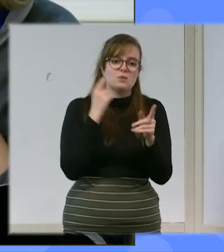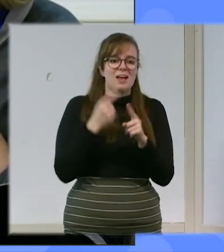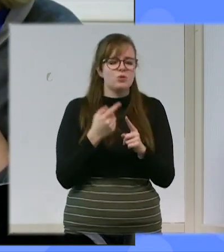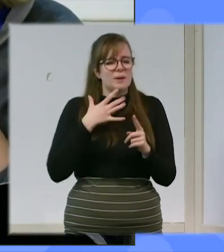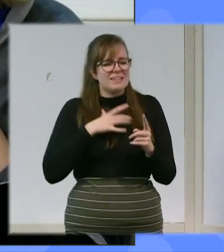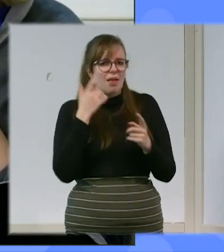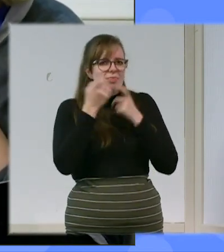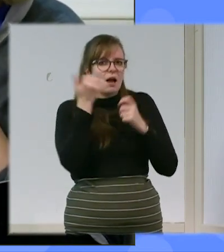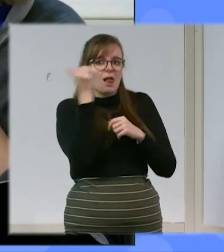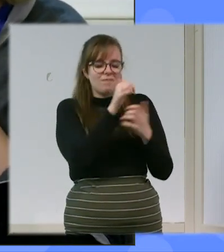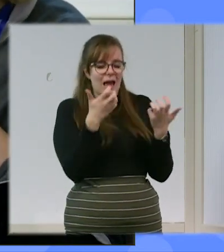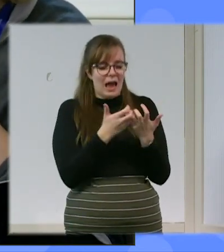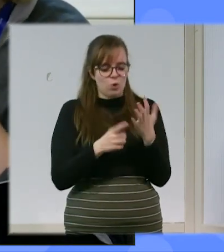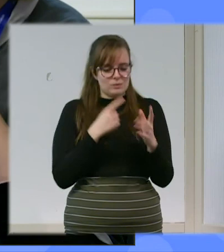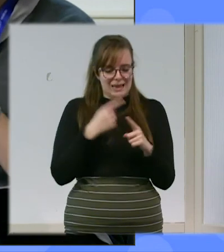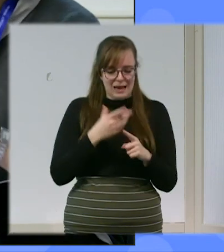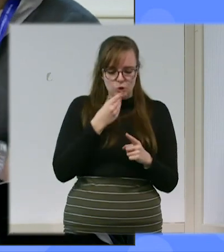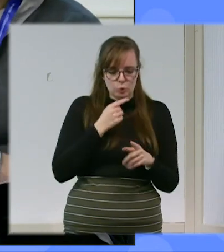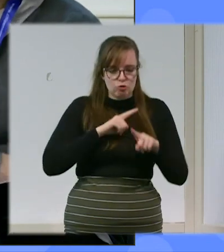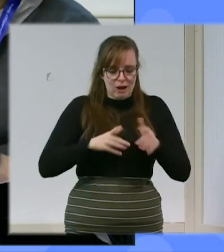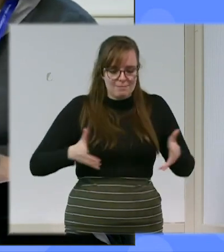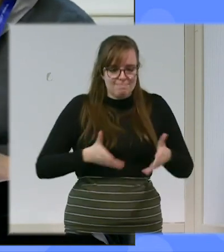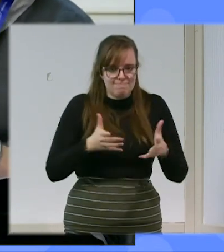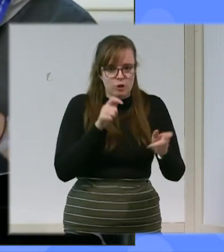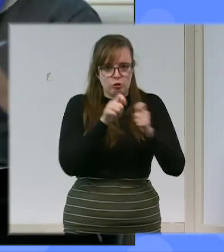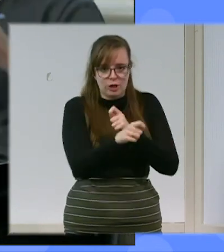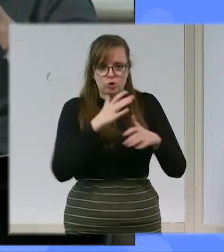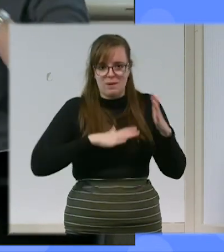we use tax to drive some of that behavioural change to note that you've